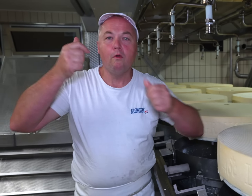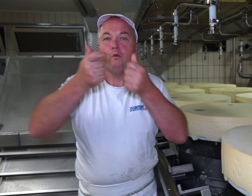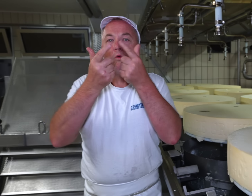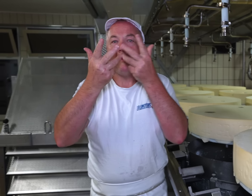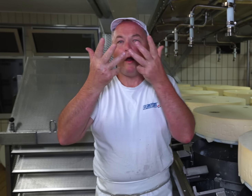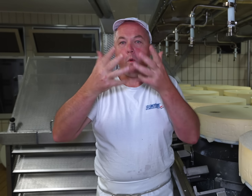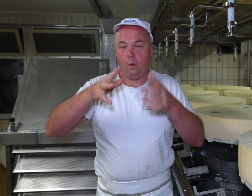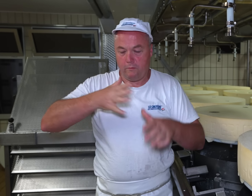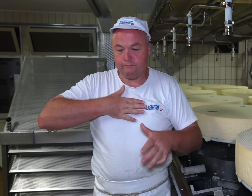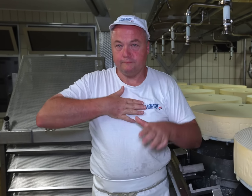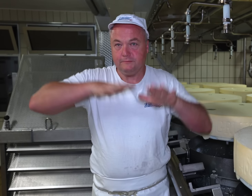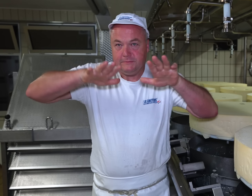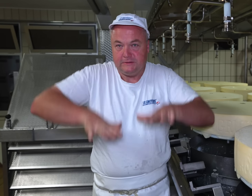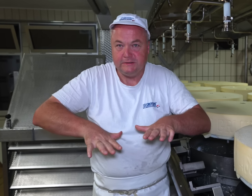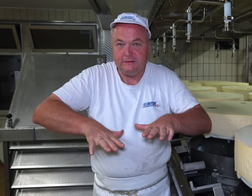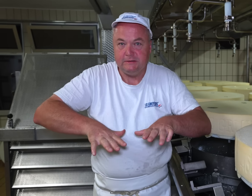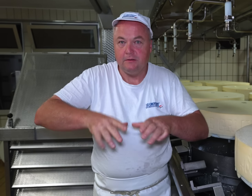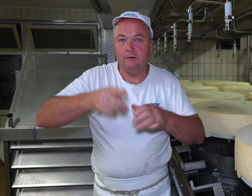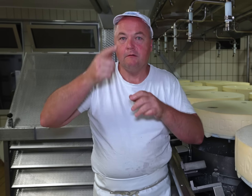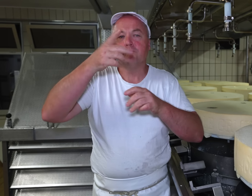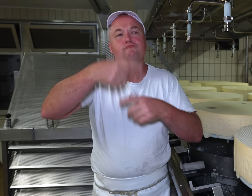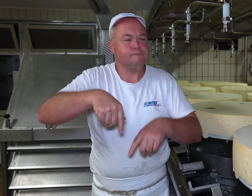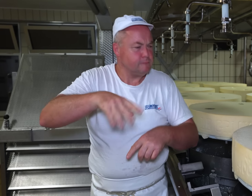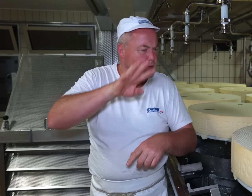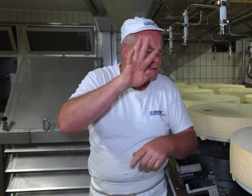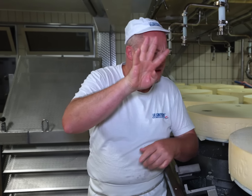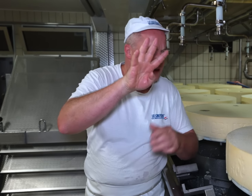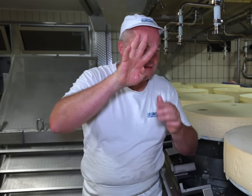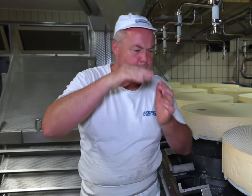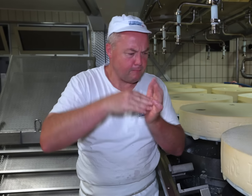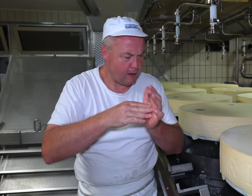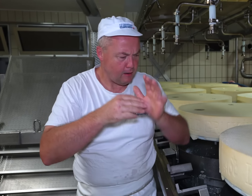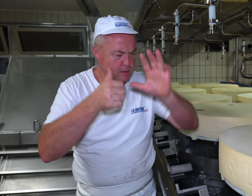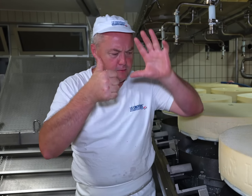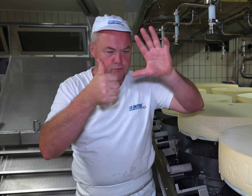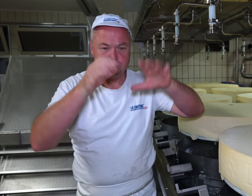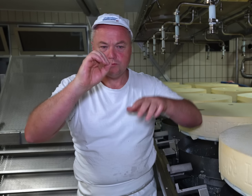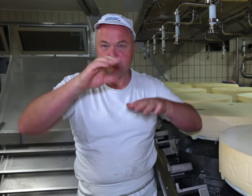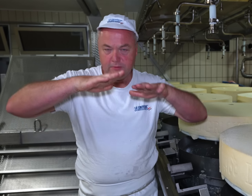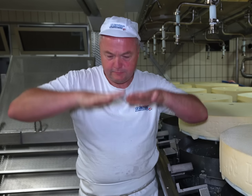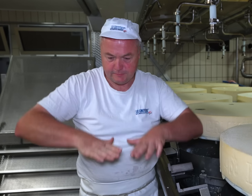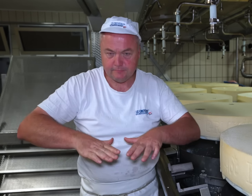the identification number for this location.